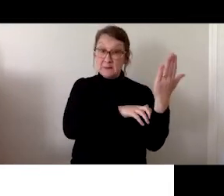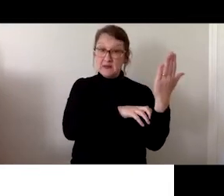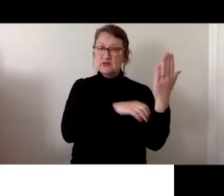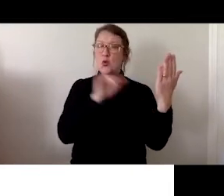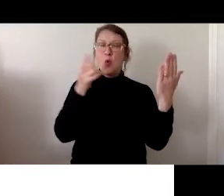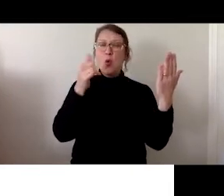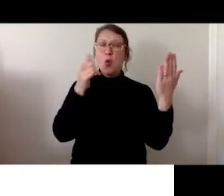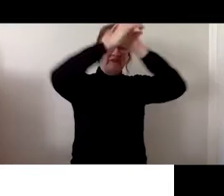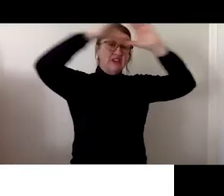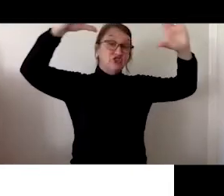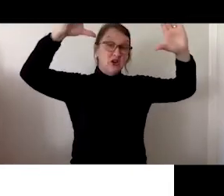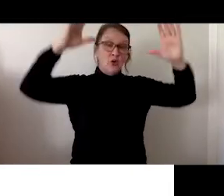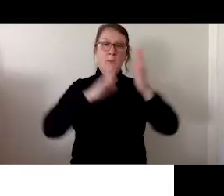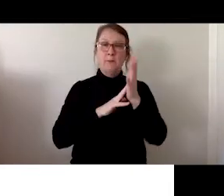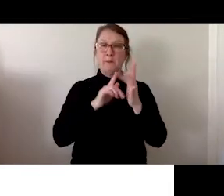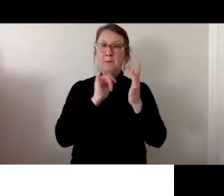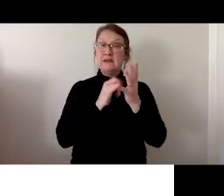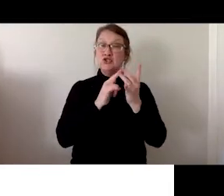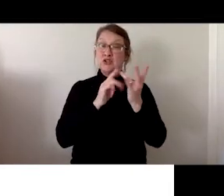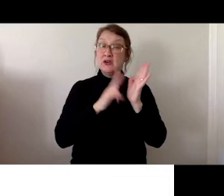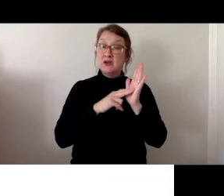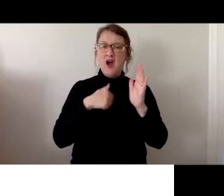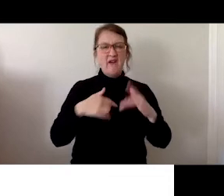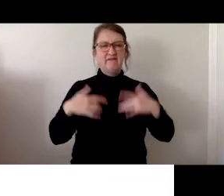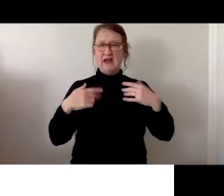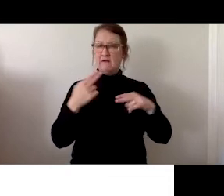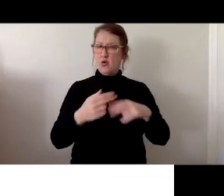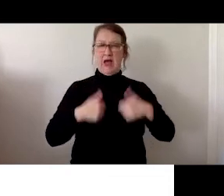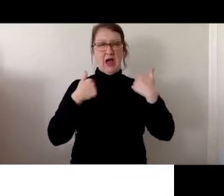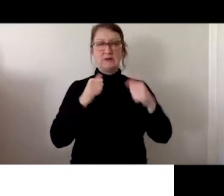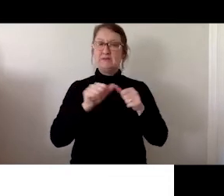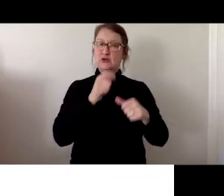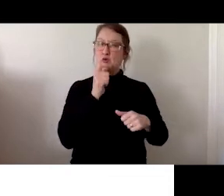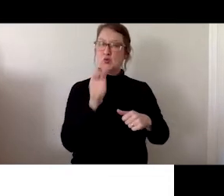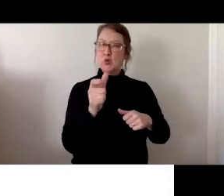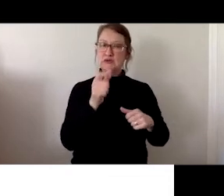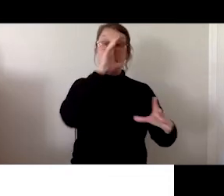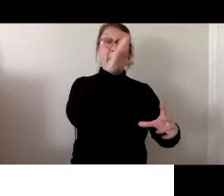I don't think that's appropriate for our sector. A belief statement - what do you believe, and why do you believe it?